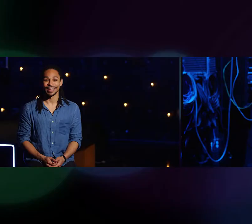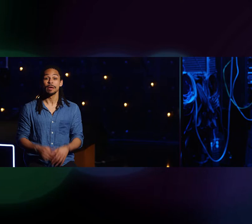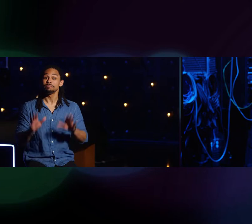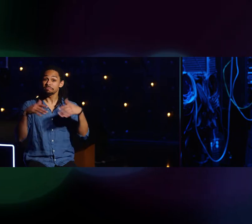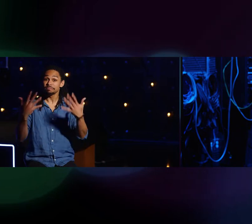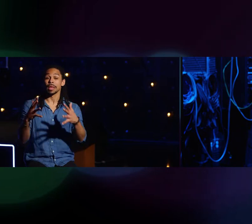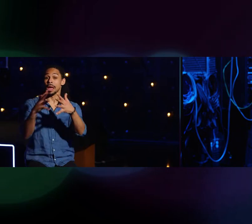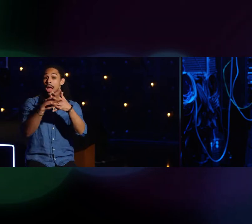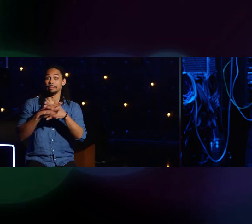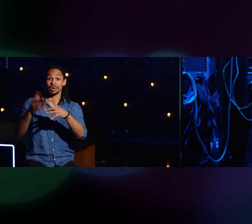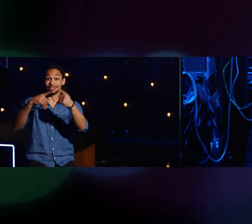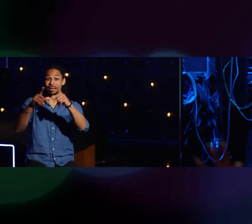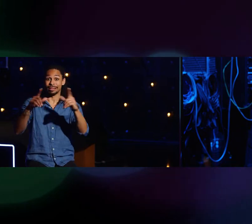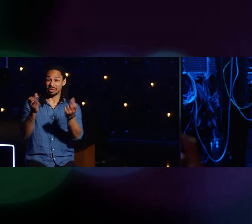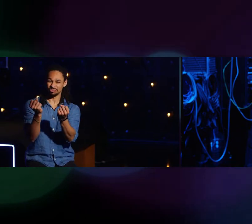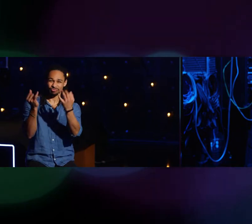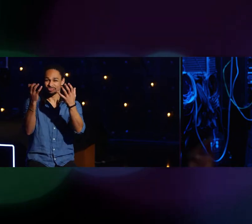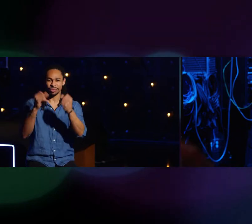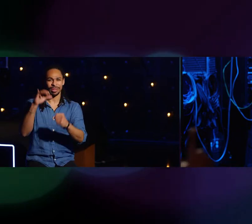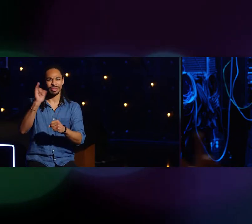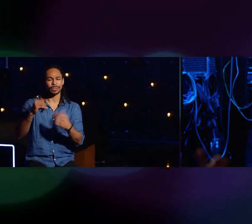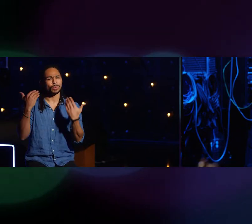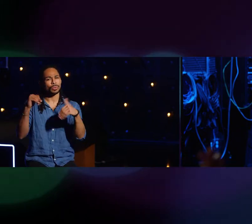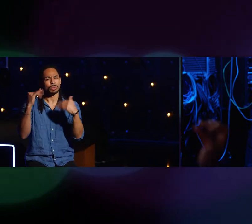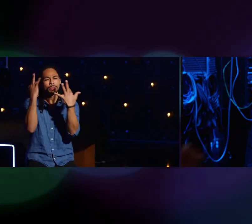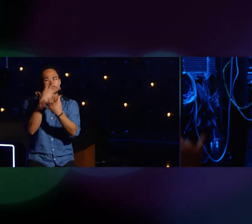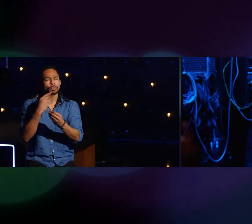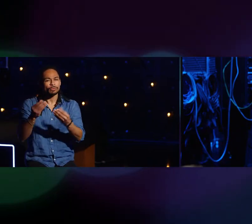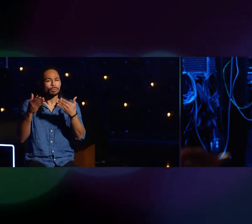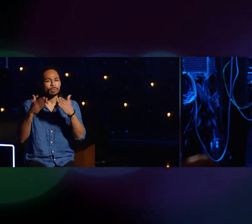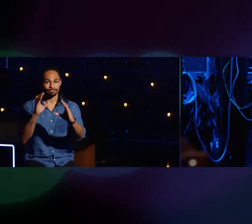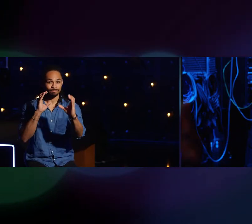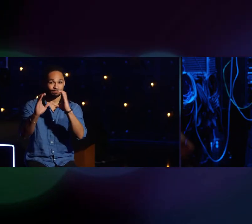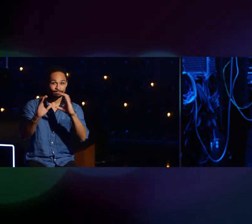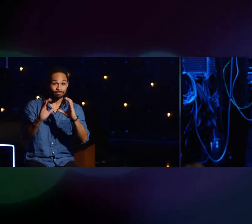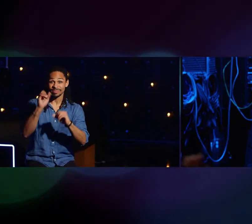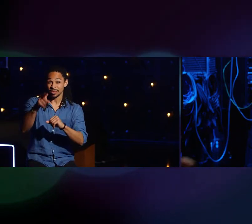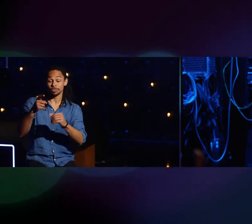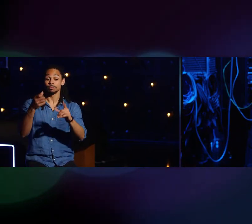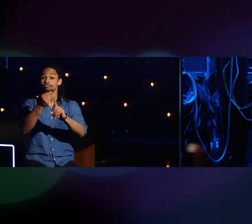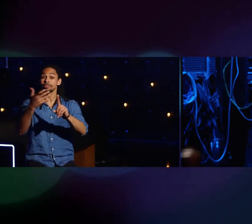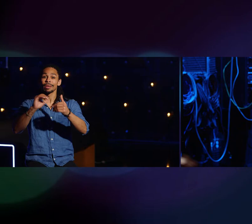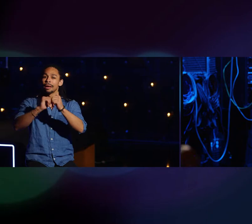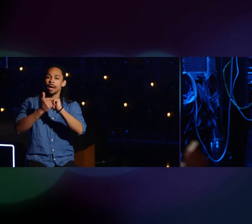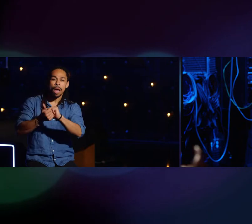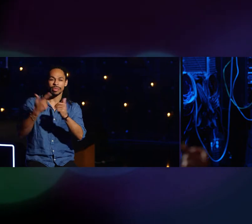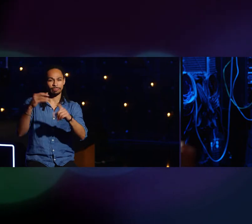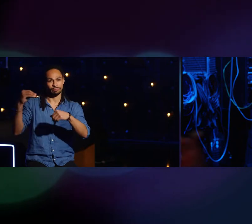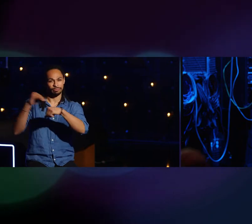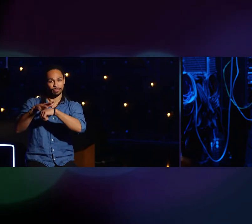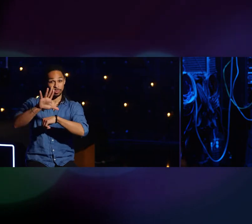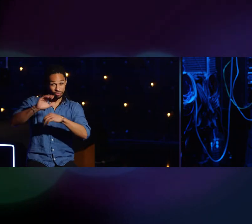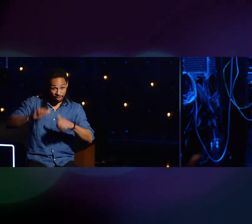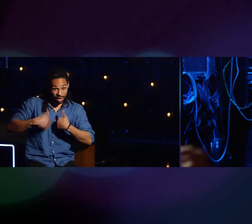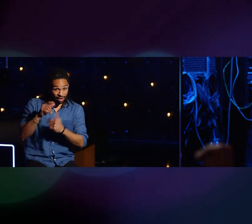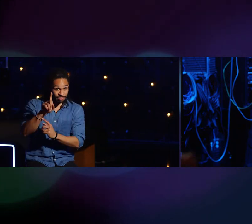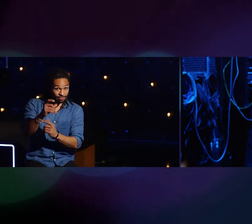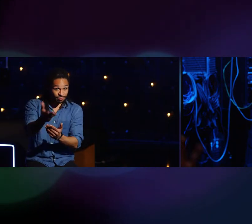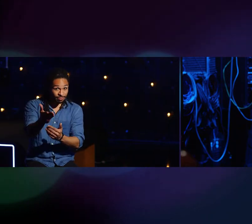And American Sign Language is a rich way of communicating. Can you talk about how it influences your life?